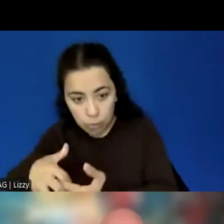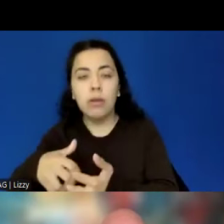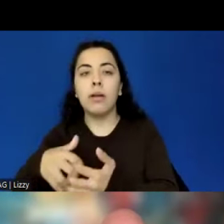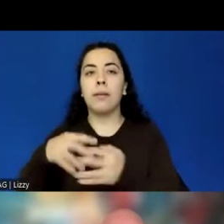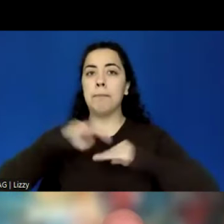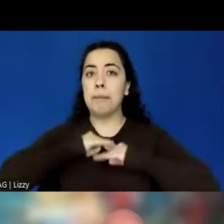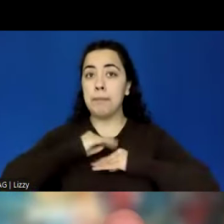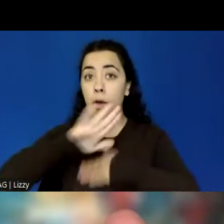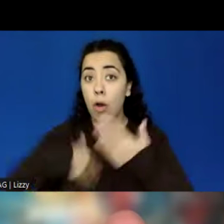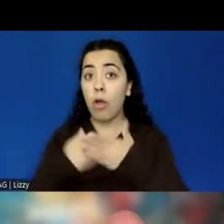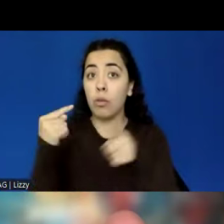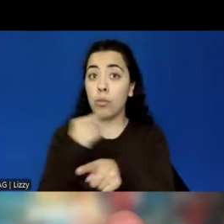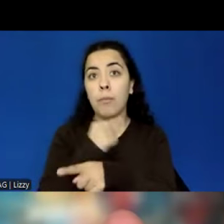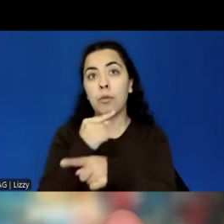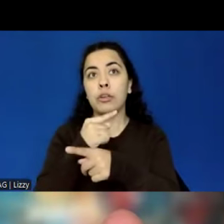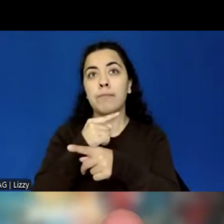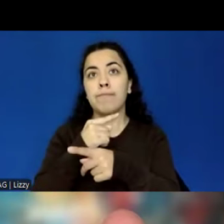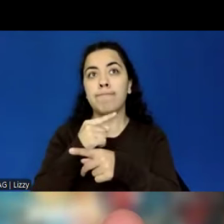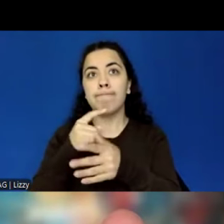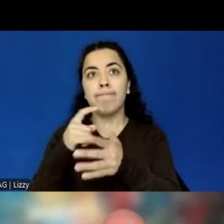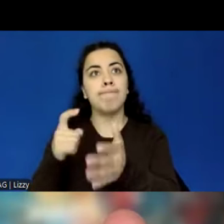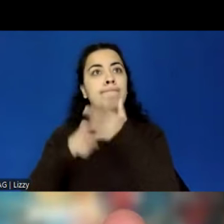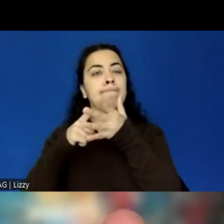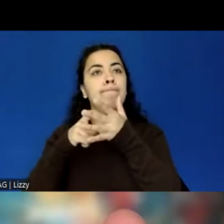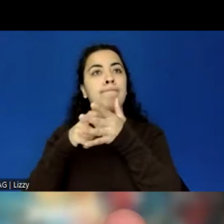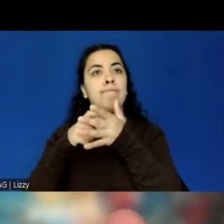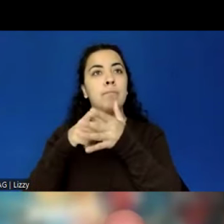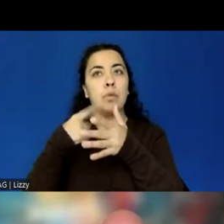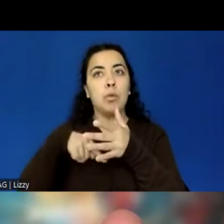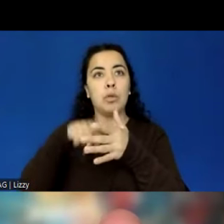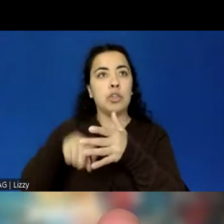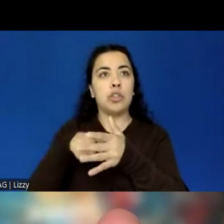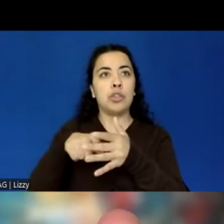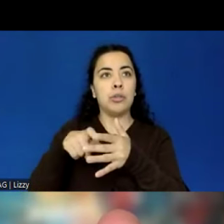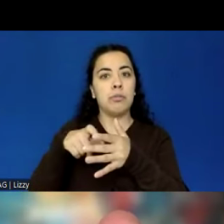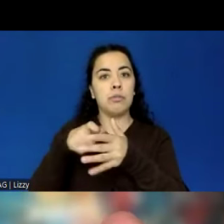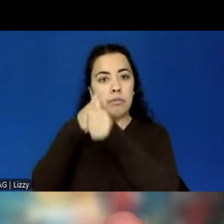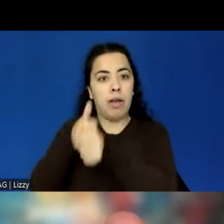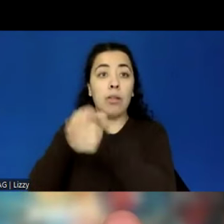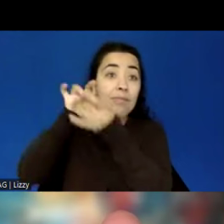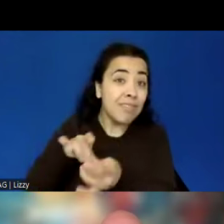of the proper things that the third parties should be especially around accessibility.